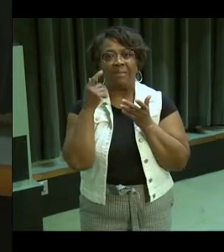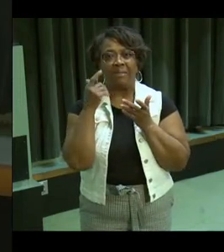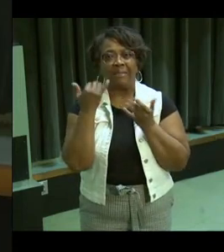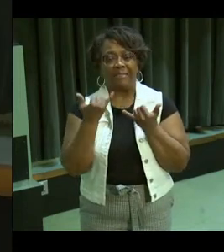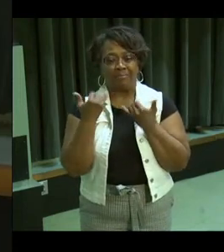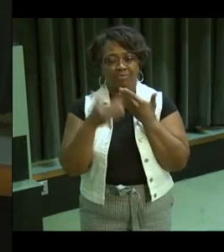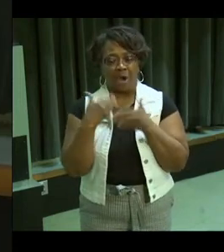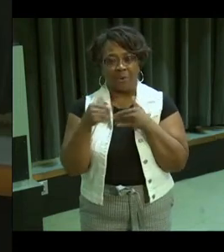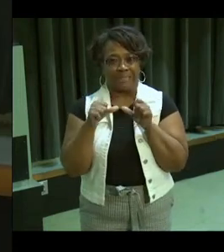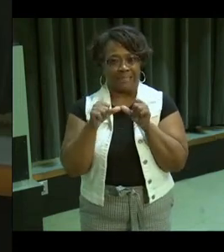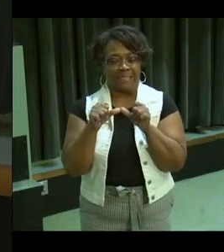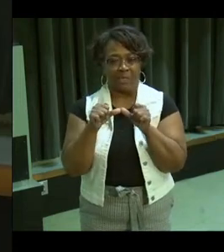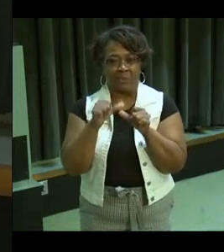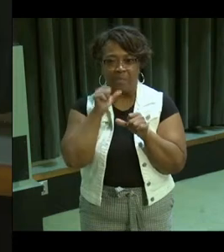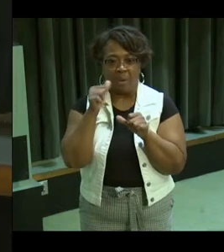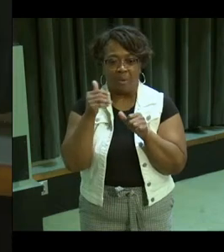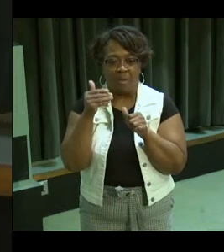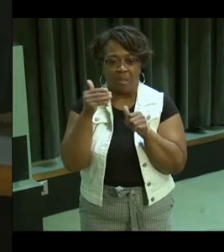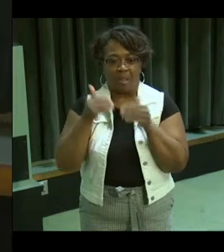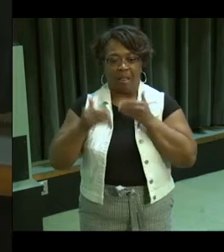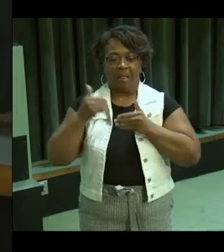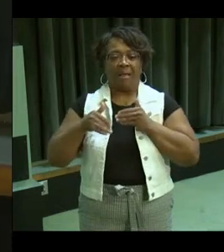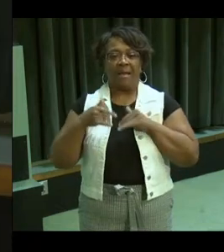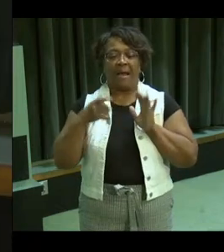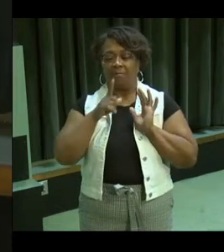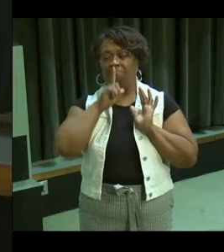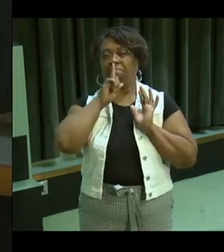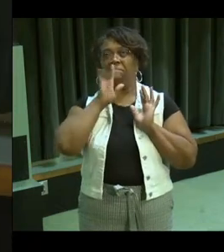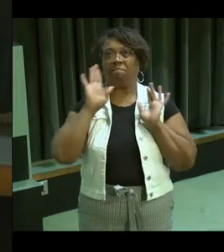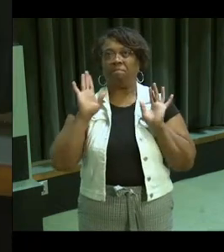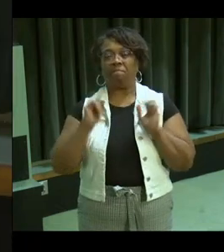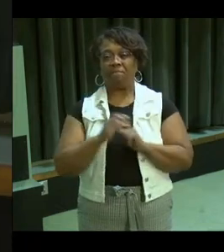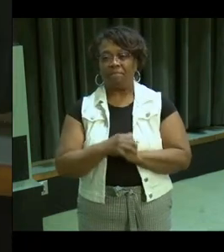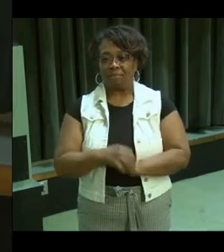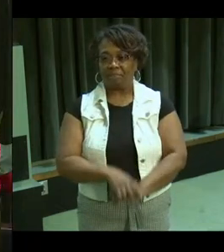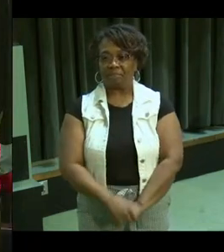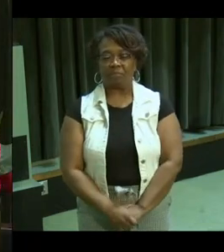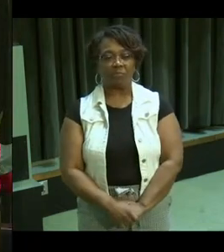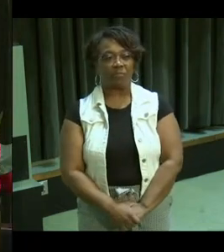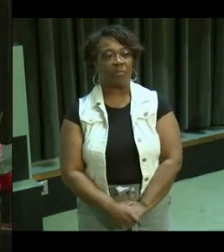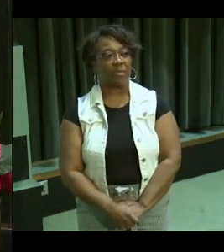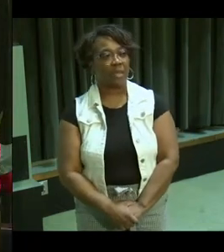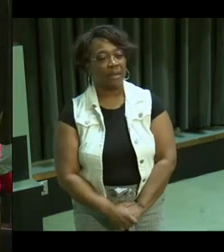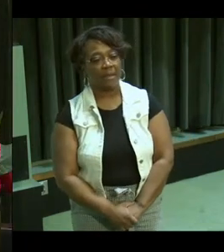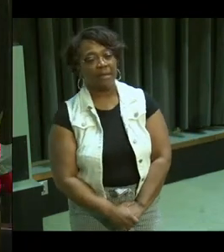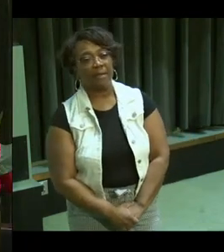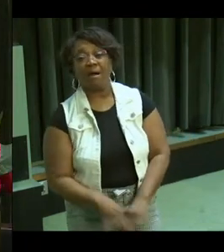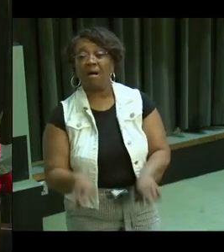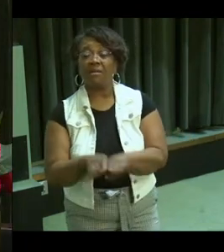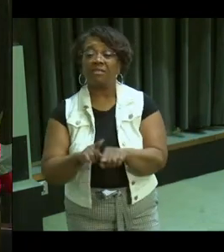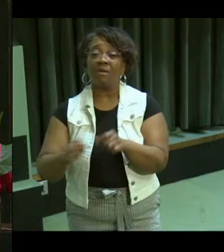progress and don't regress. But